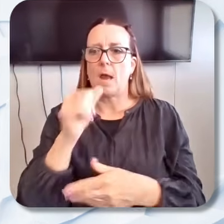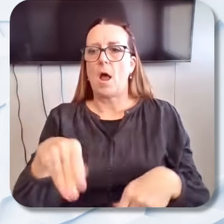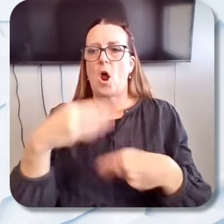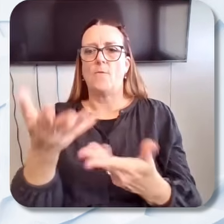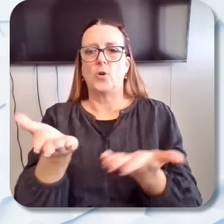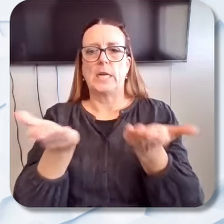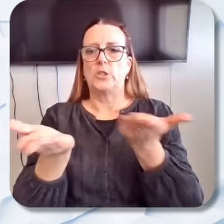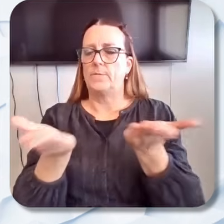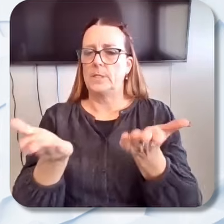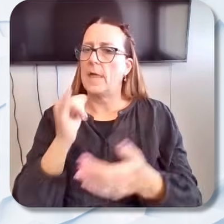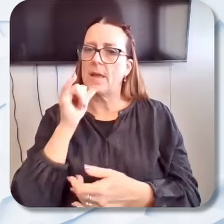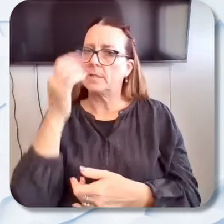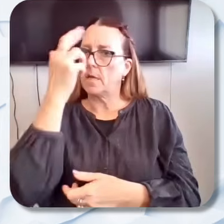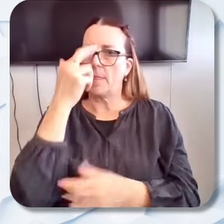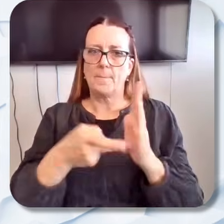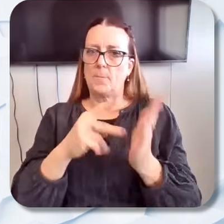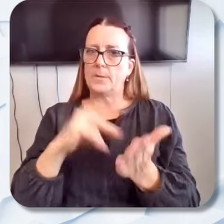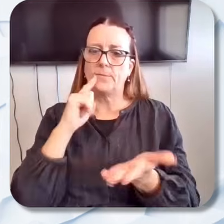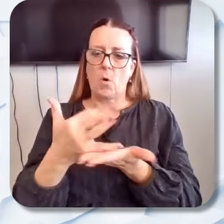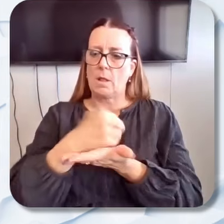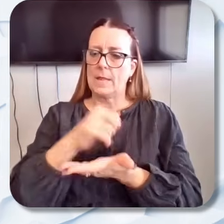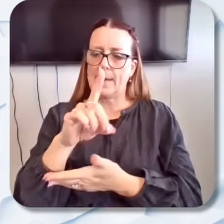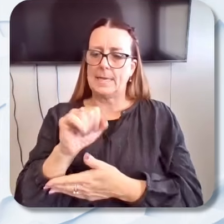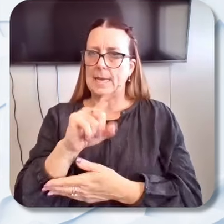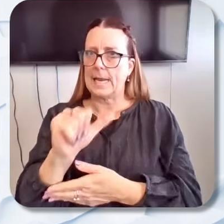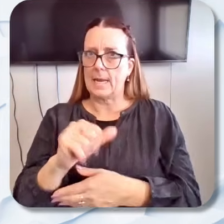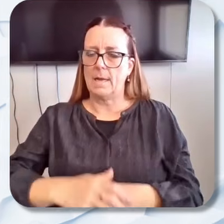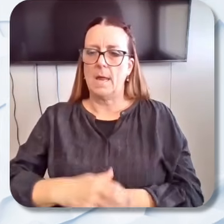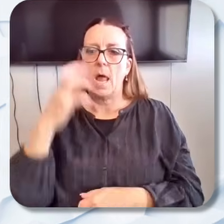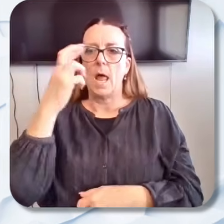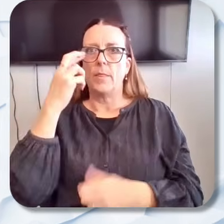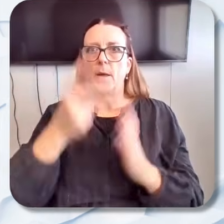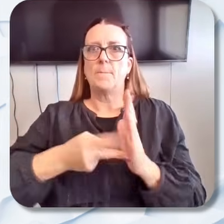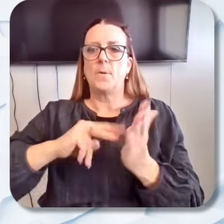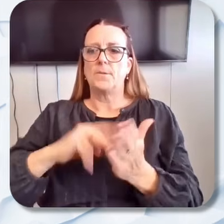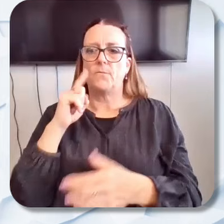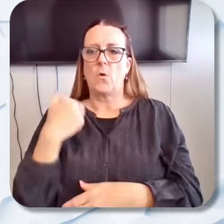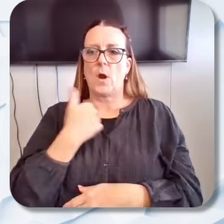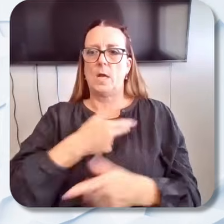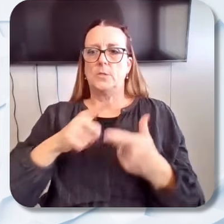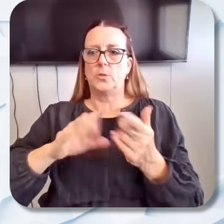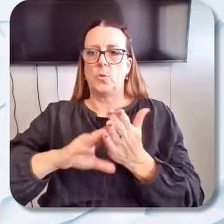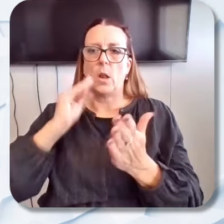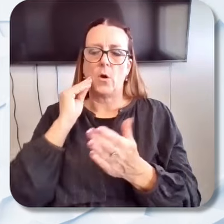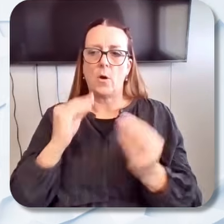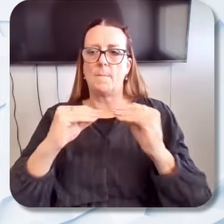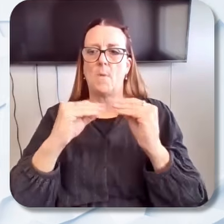That is not the purpose of this data collection. The purpose of this data collection is for us to learn a little bit more about where